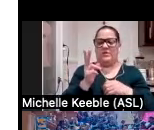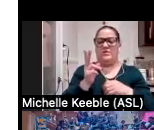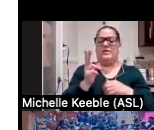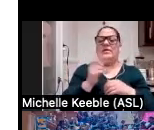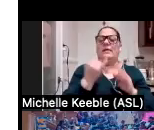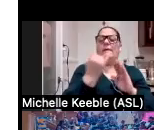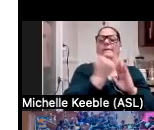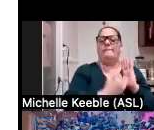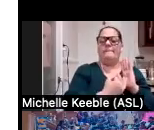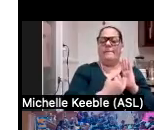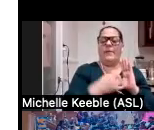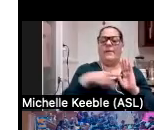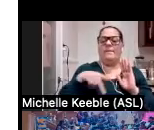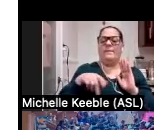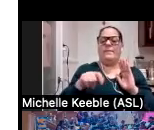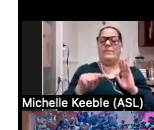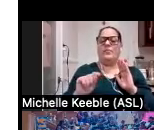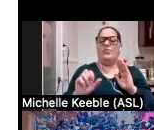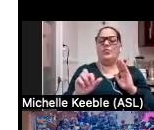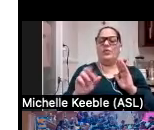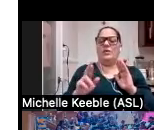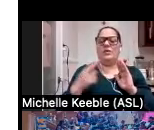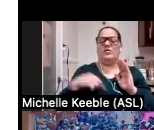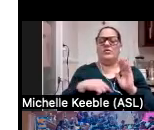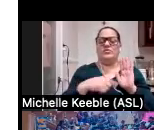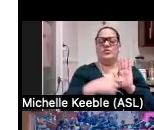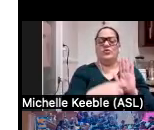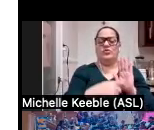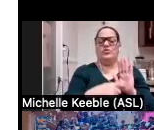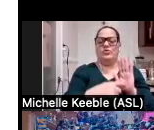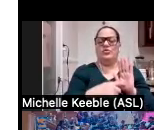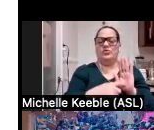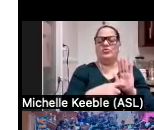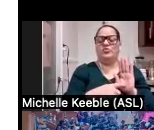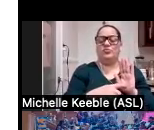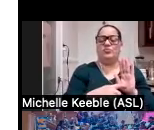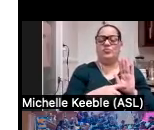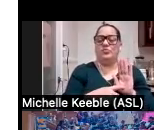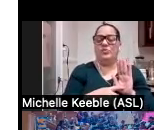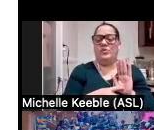blueprint. Um it shows you the exhibition which is a temporary exhibition as well as Dr. Viscard's